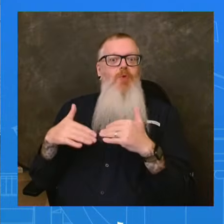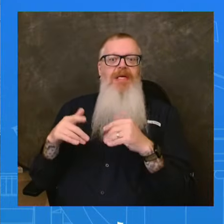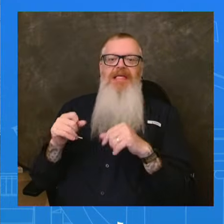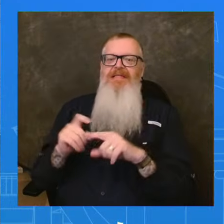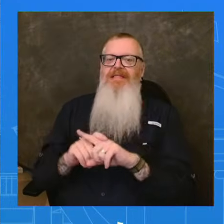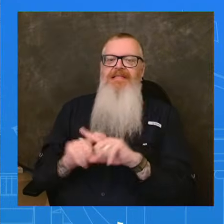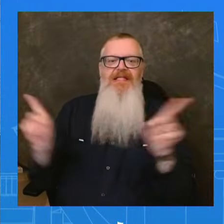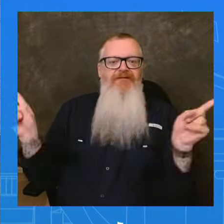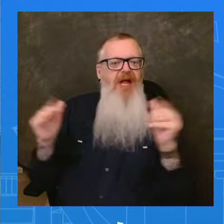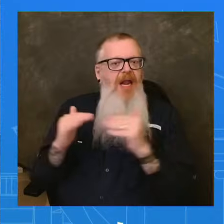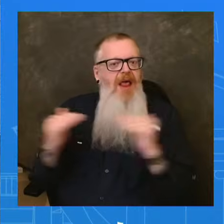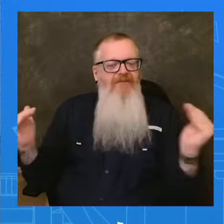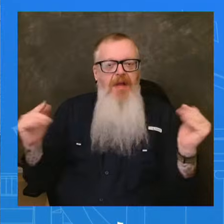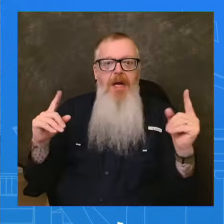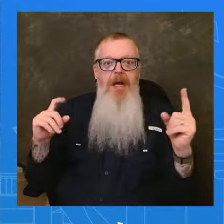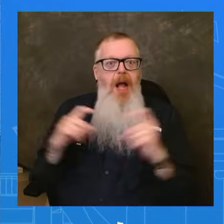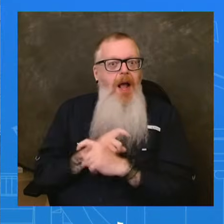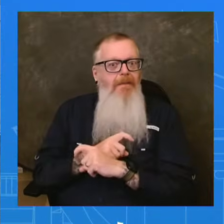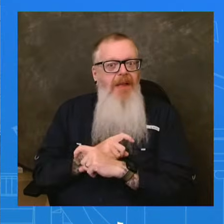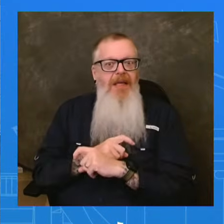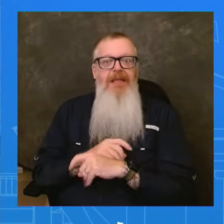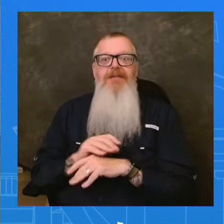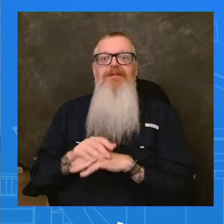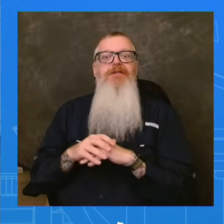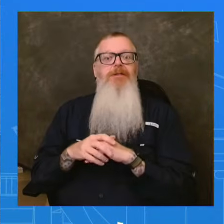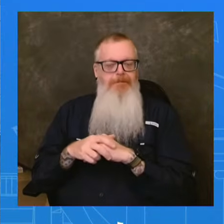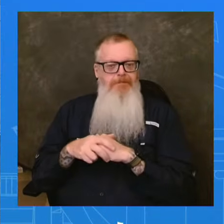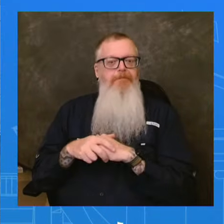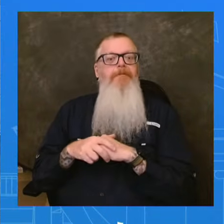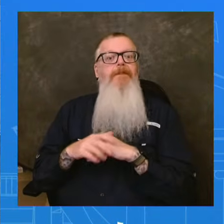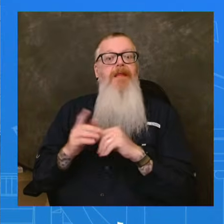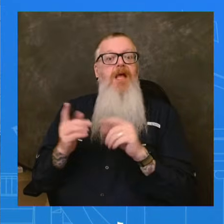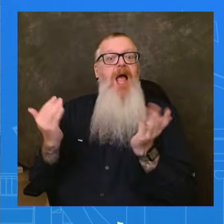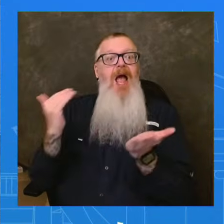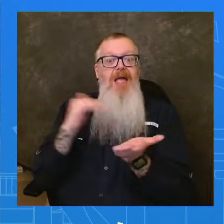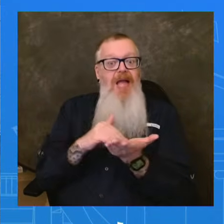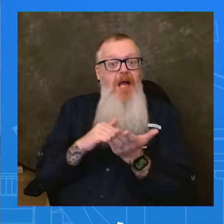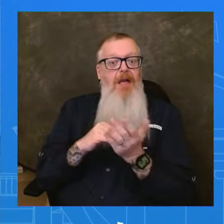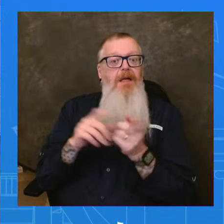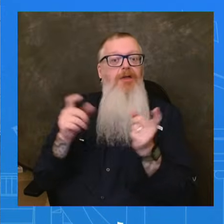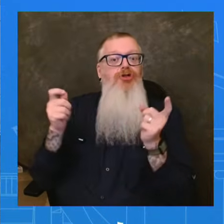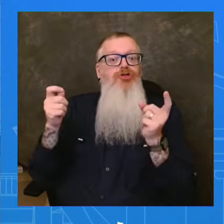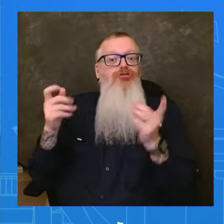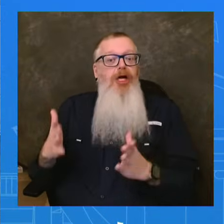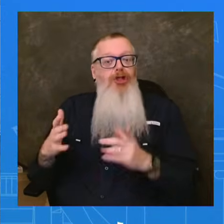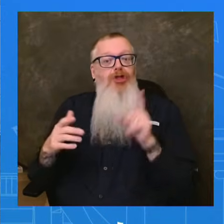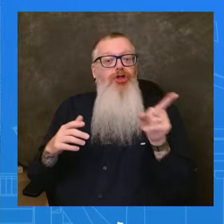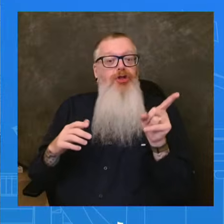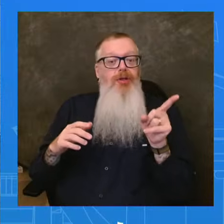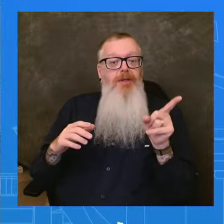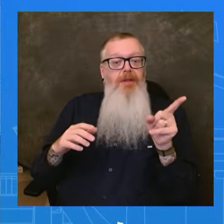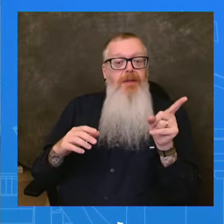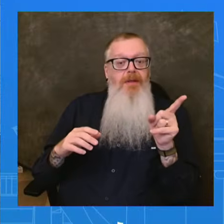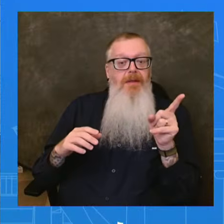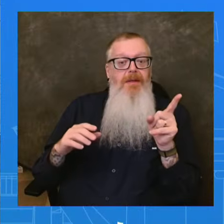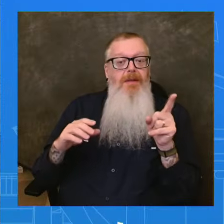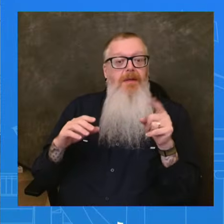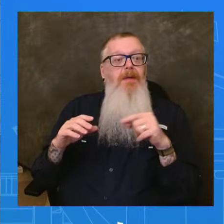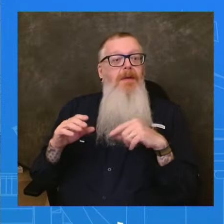But as we heard from Director Brennan earlier today, it is very rare for a storm to be a hurricane